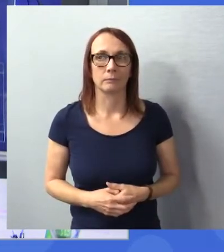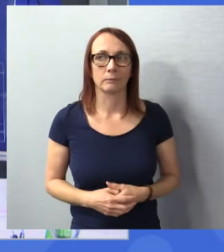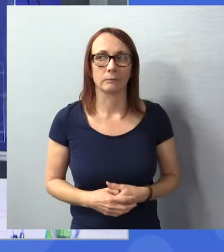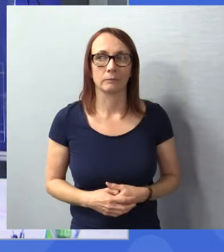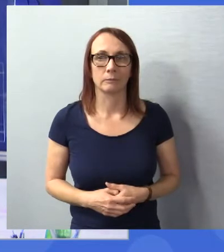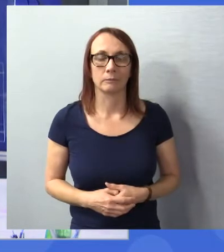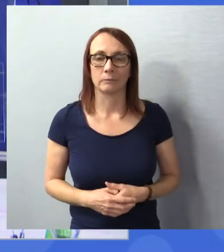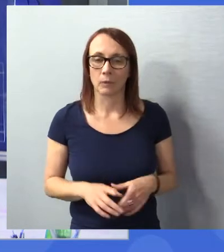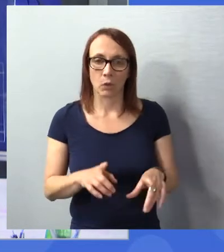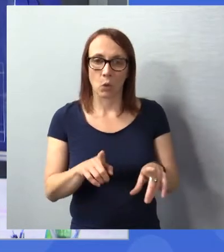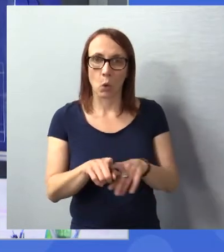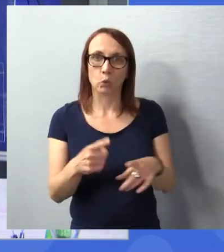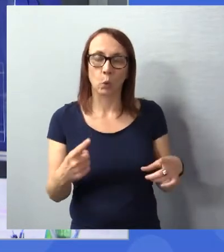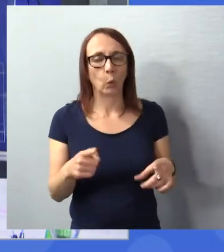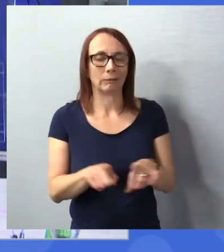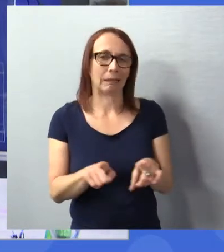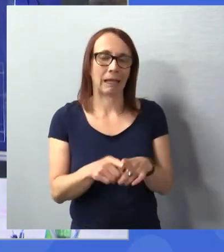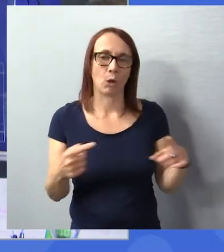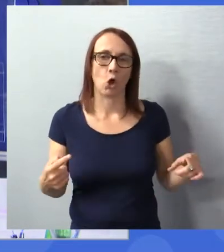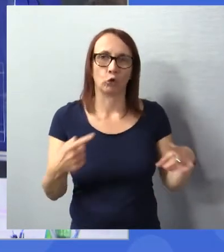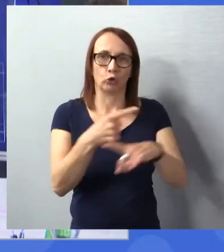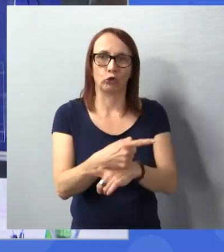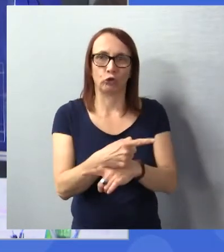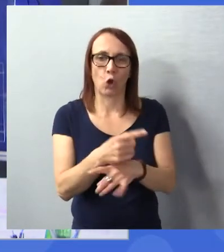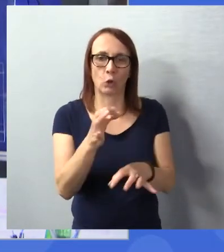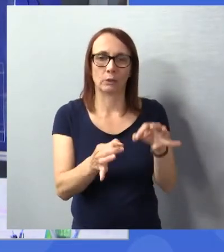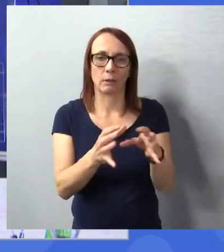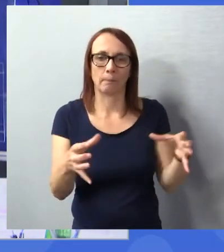together across parties and keep milady but didn't realize the decisions made